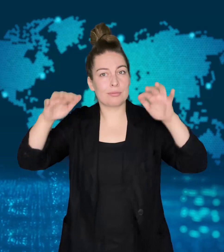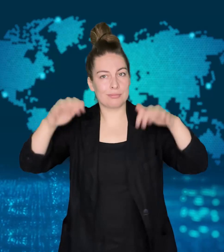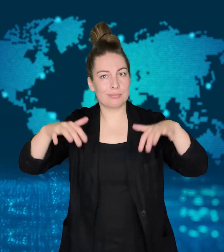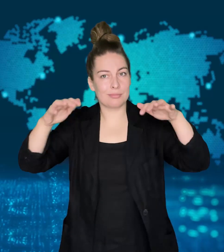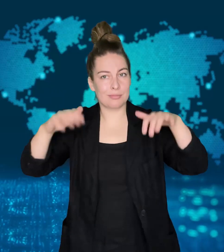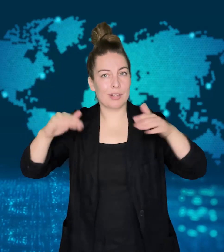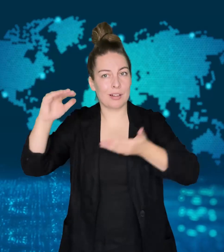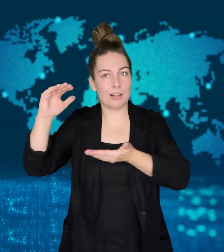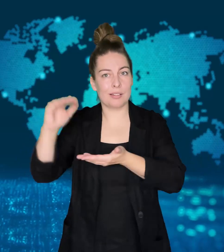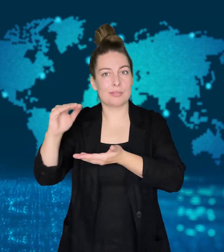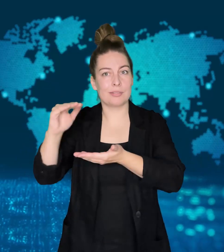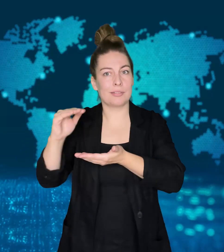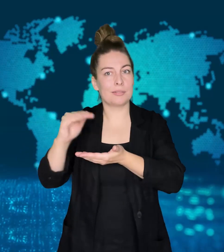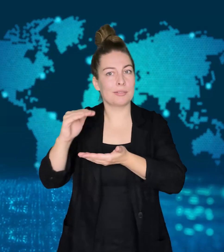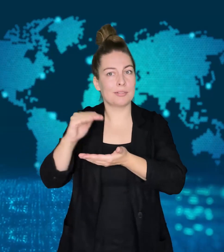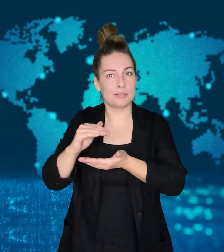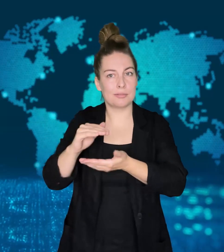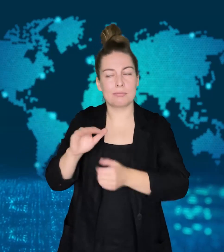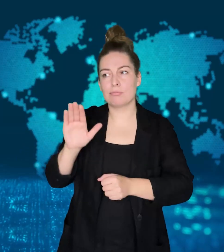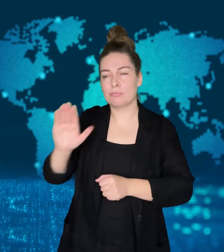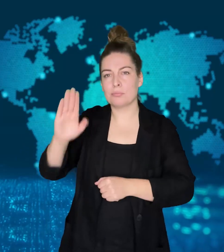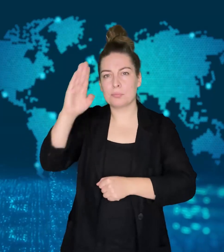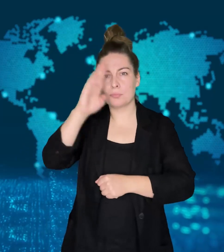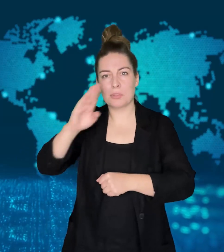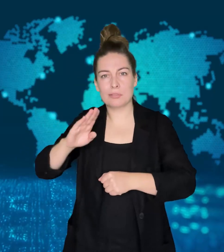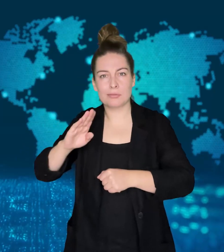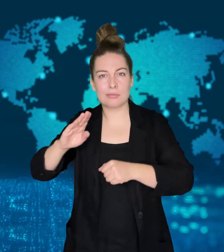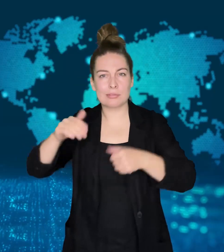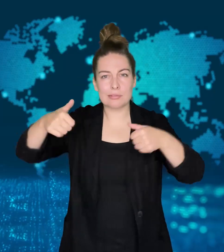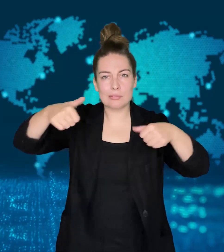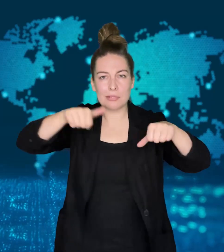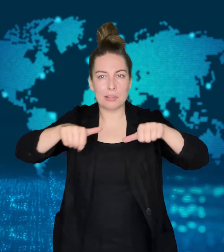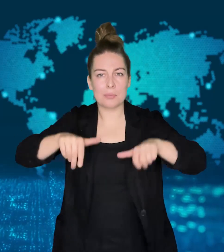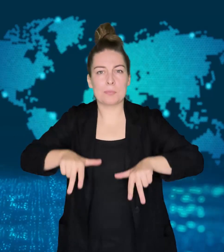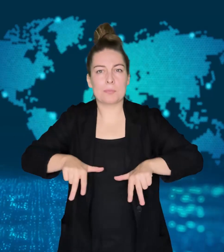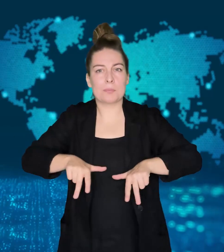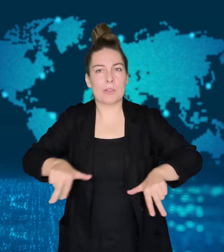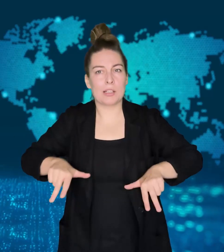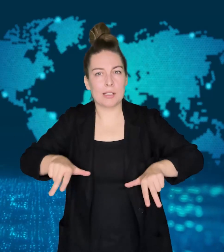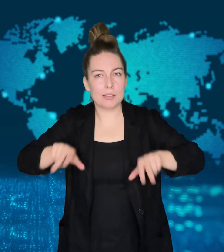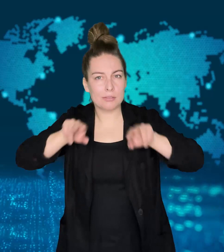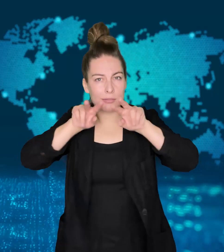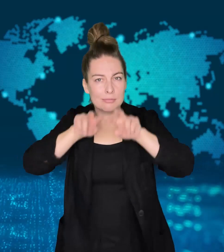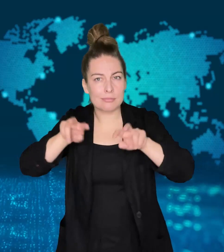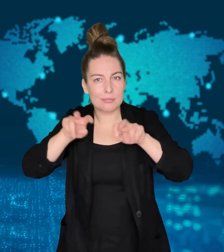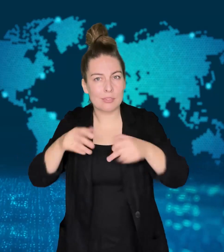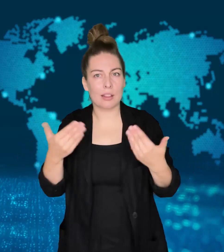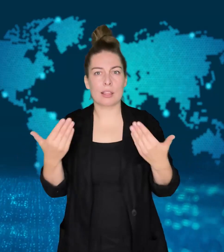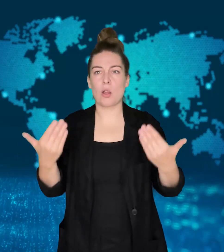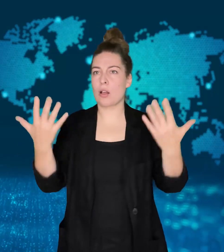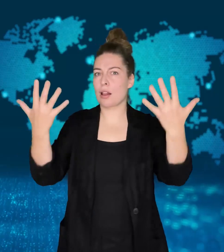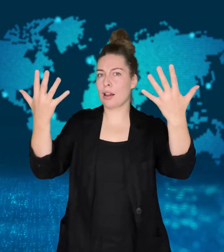this year's El Nino climate conditions.